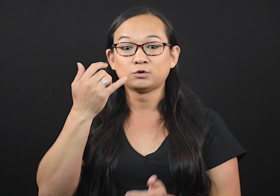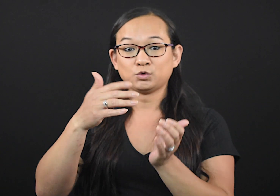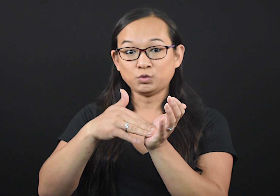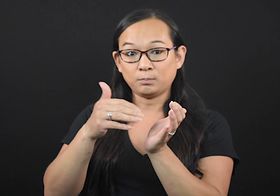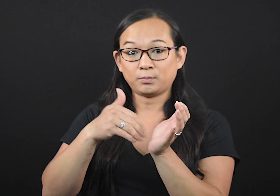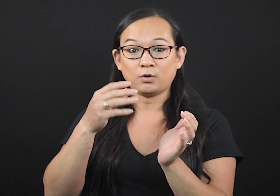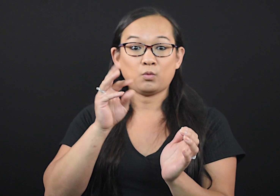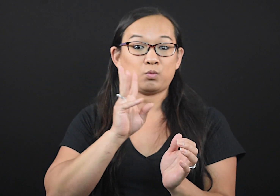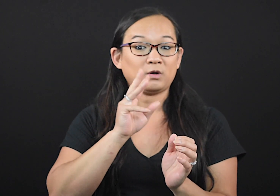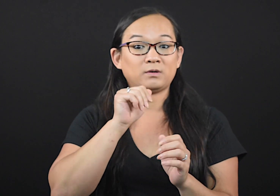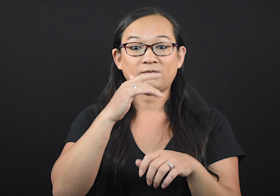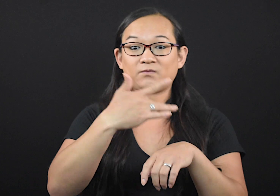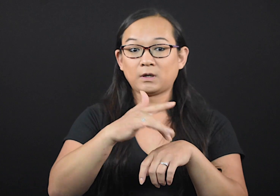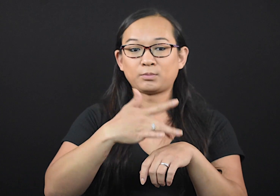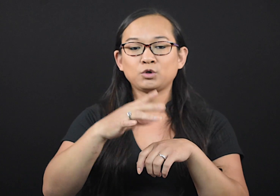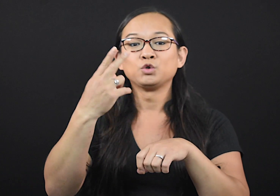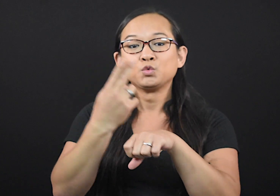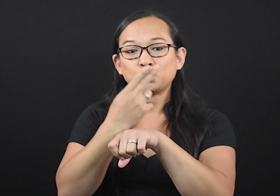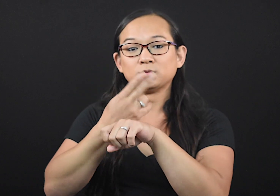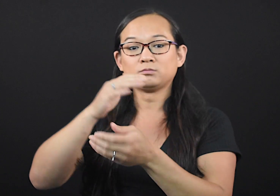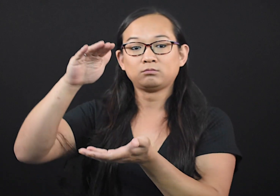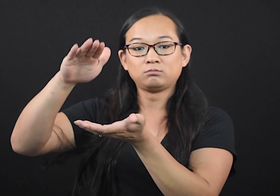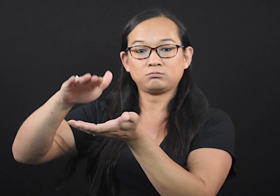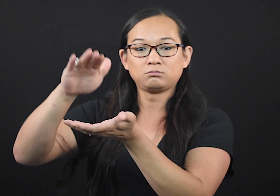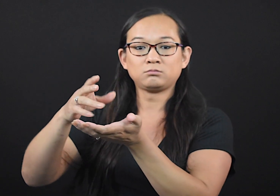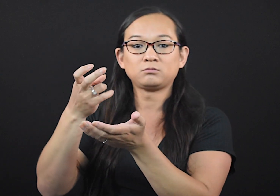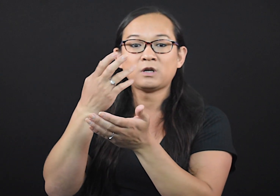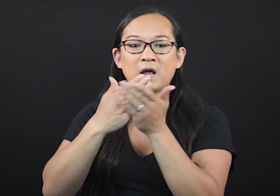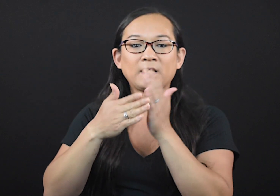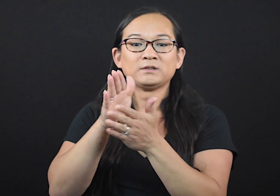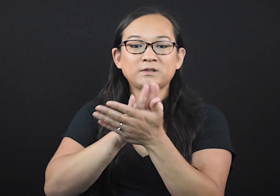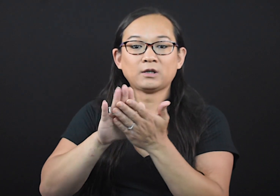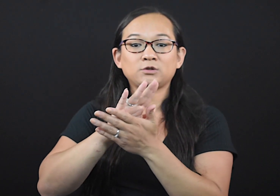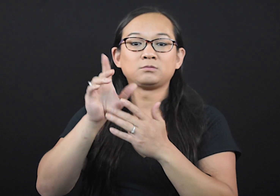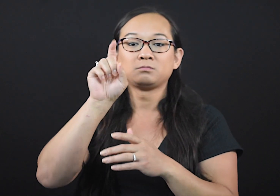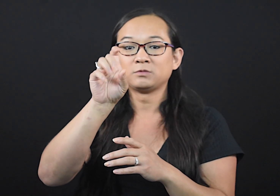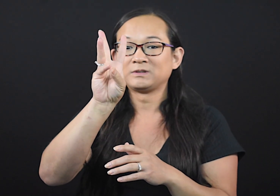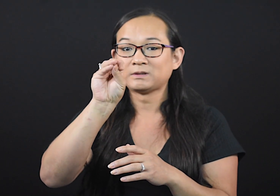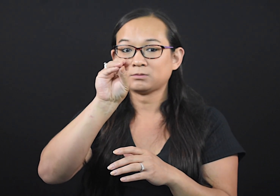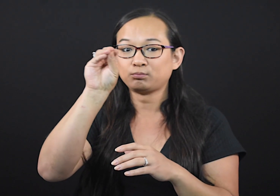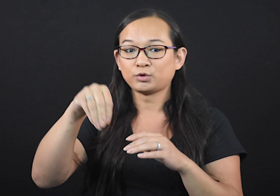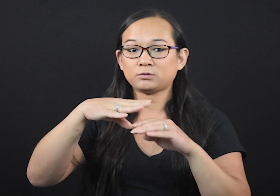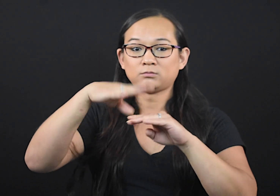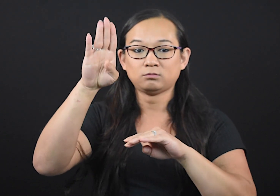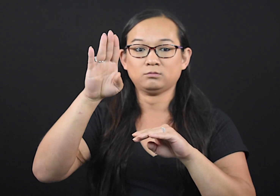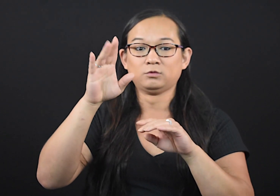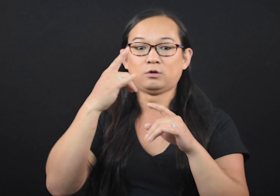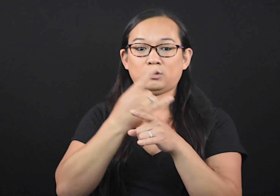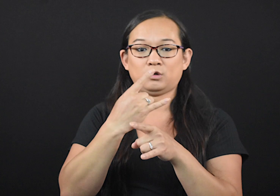If soap and water are not available, use a hand sanitizer with at least 60% alcohol.